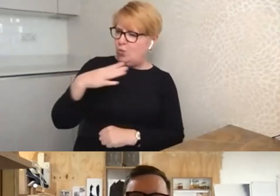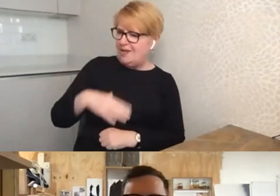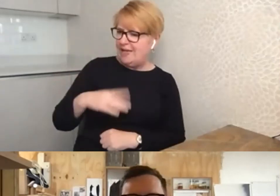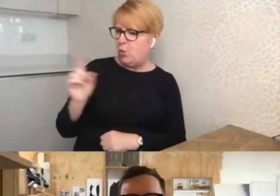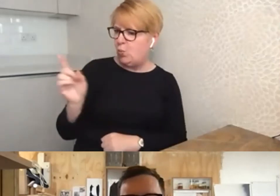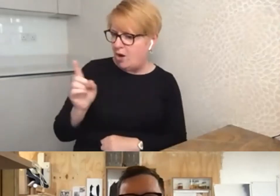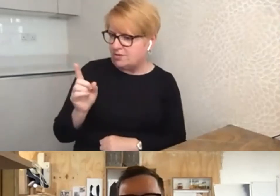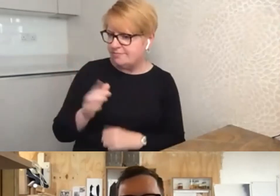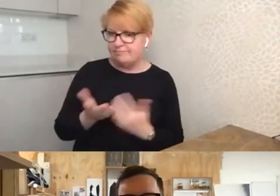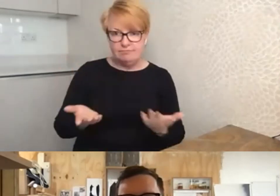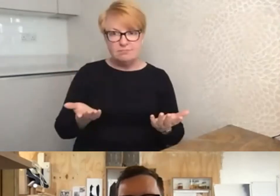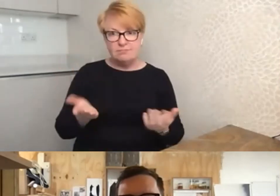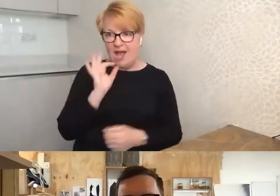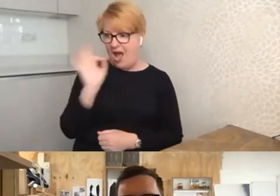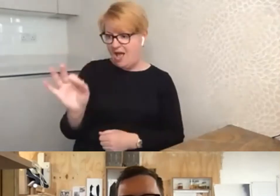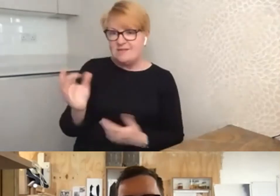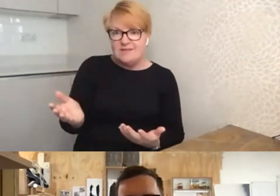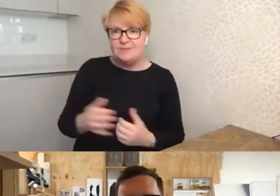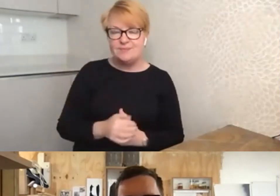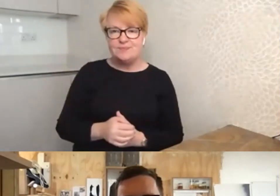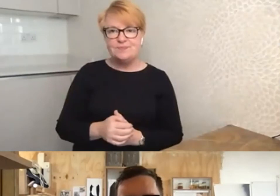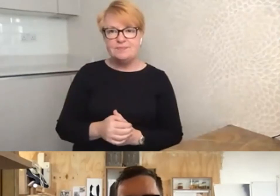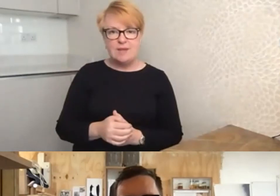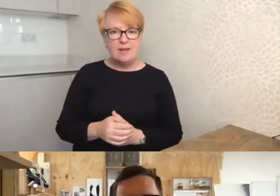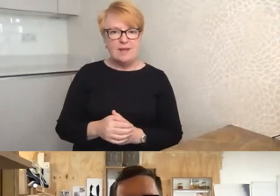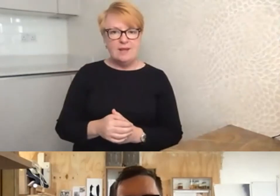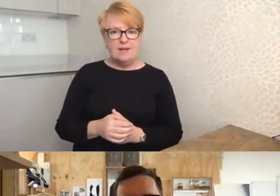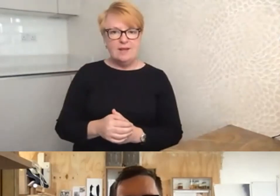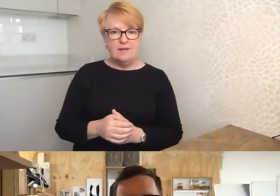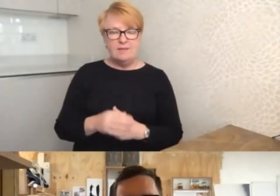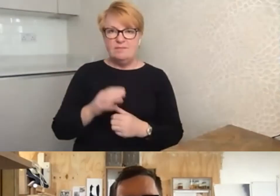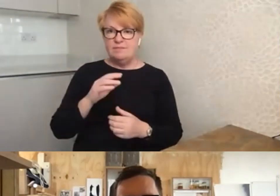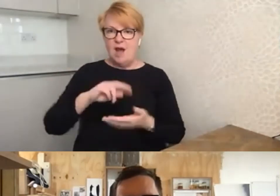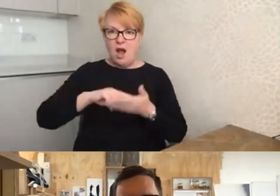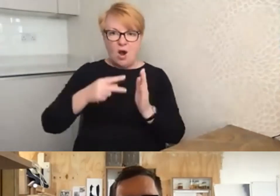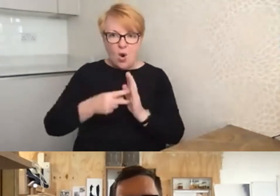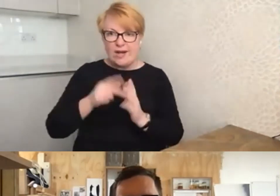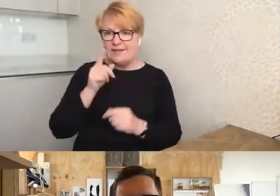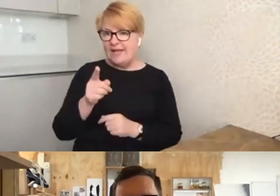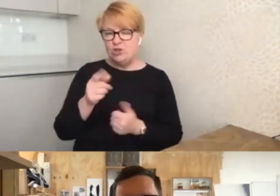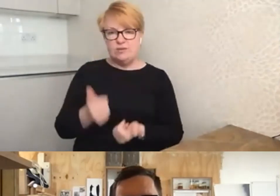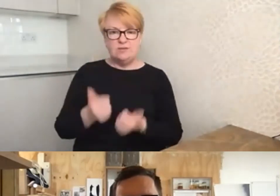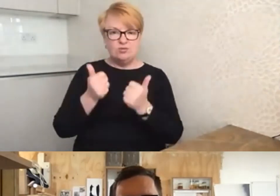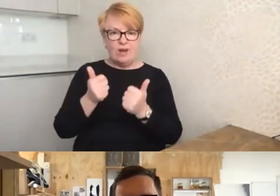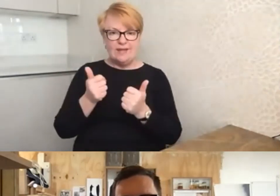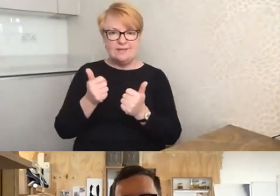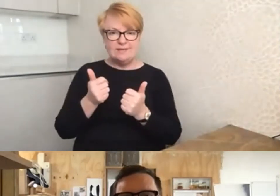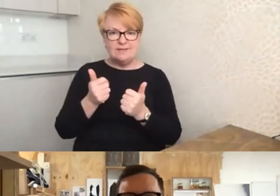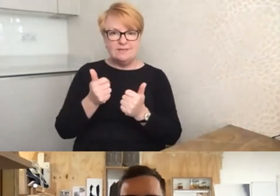And, like the arts and arts organisations are a great trojan horse to enact change